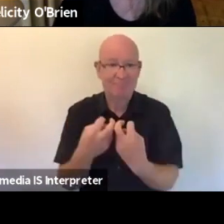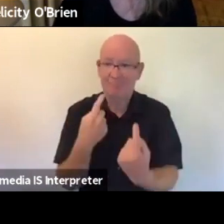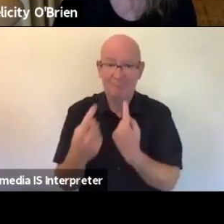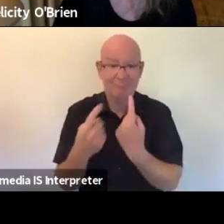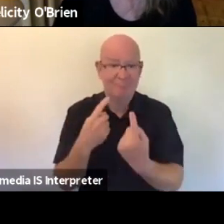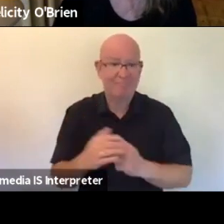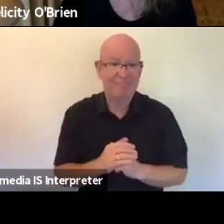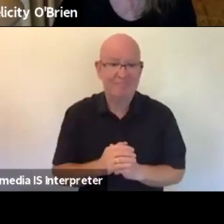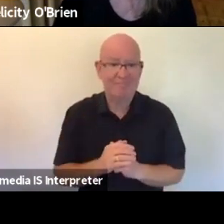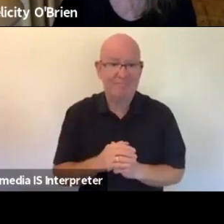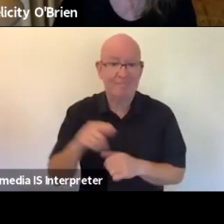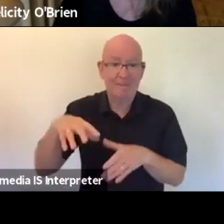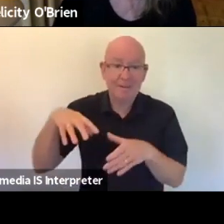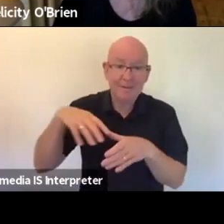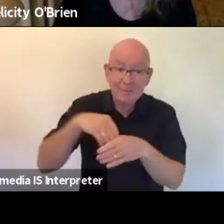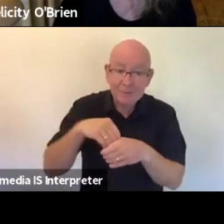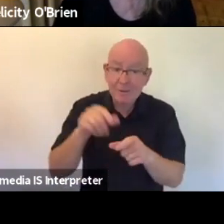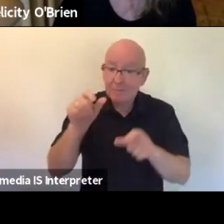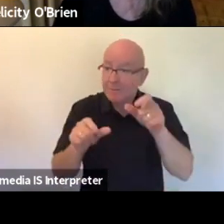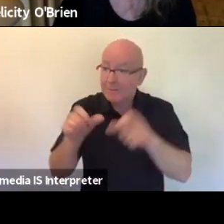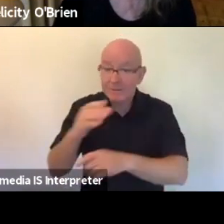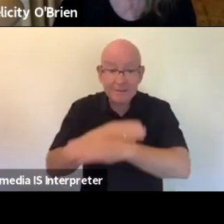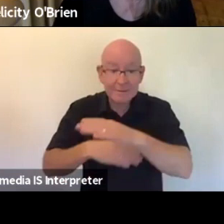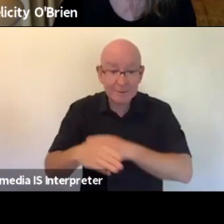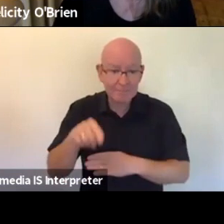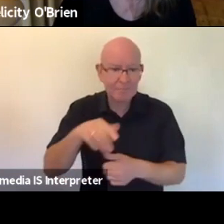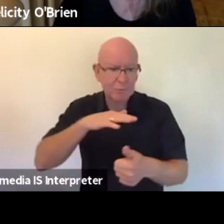in the Human Development and Governance Division in the Department of Foreign Affairs and Trade.